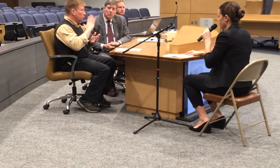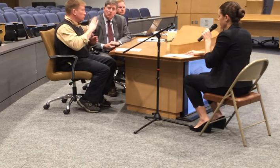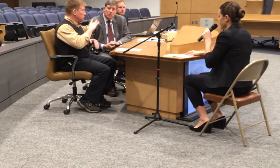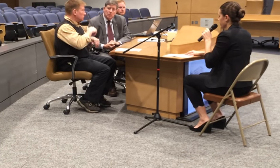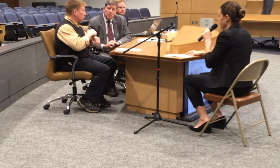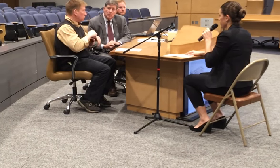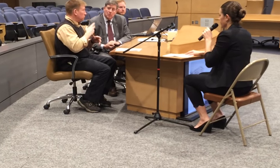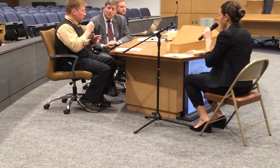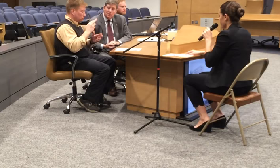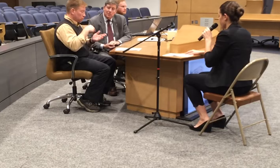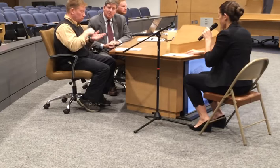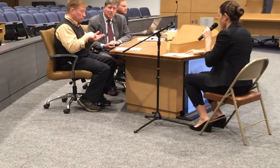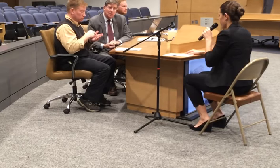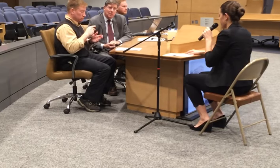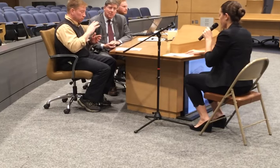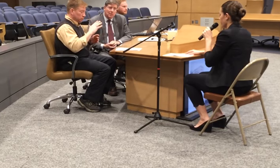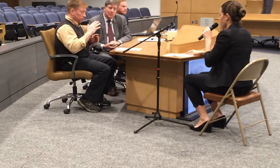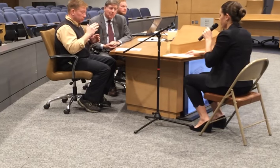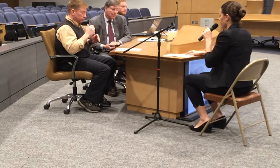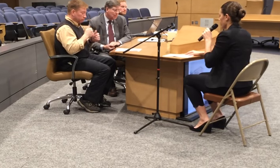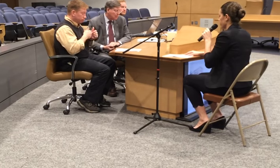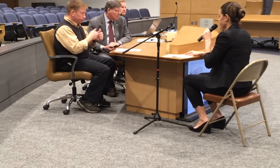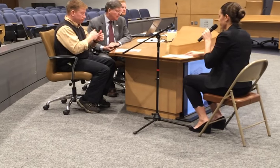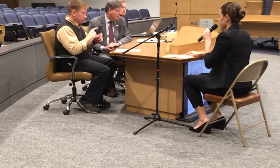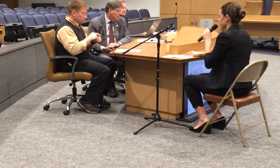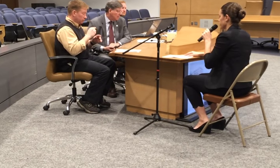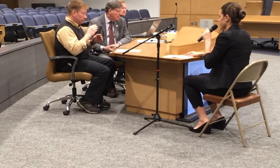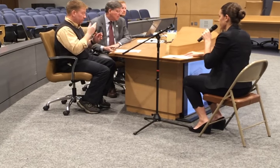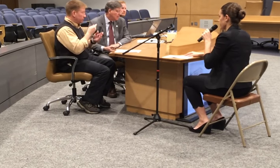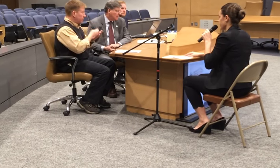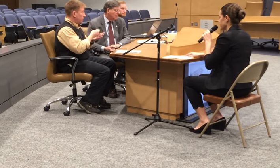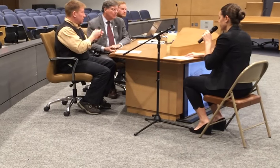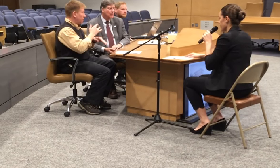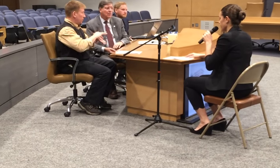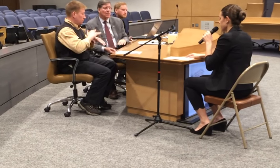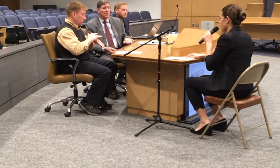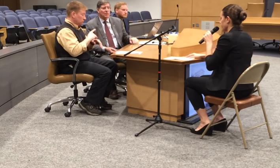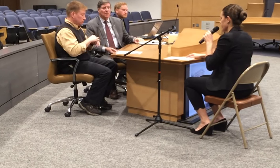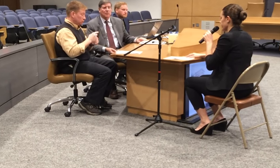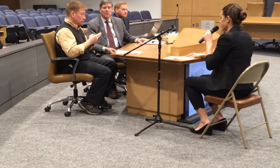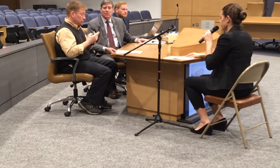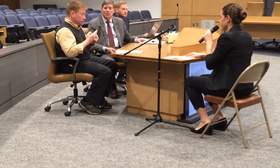Thank you for your time and the role you play in ensuring that these funds are made available